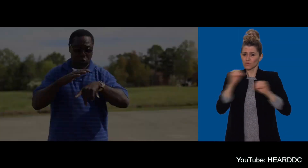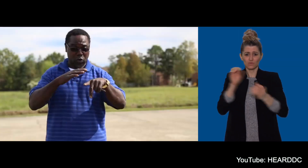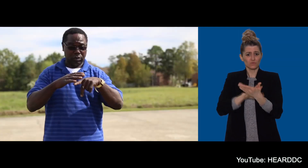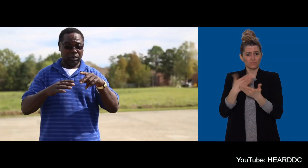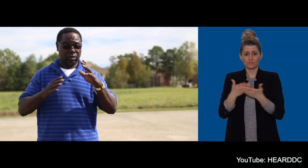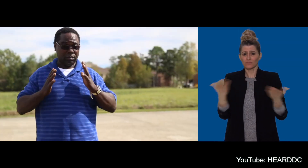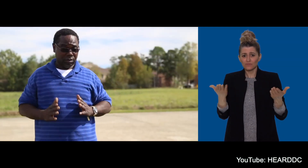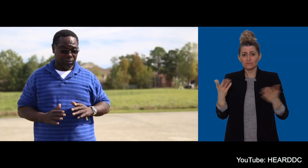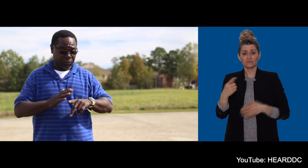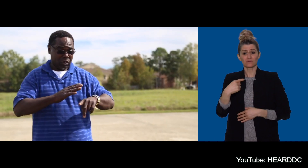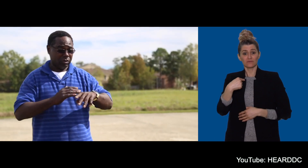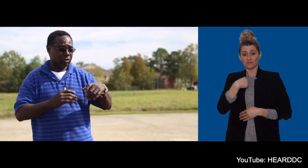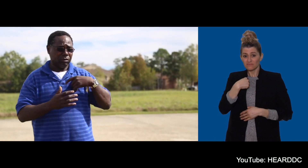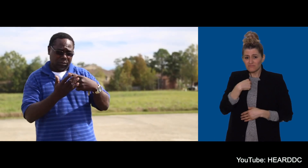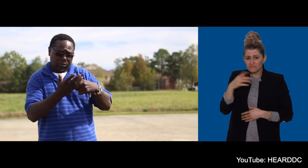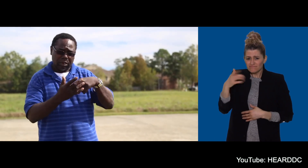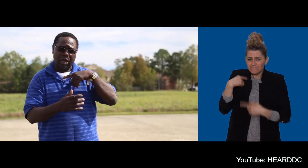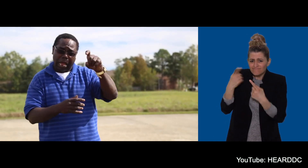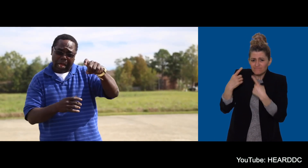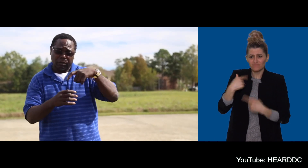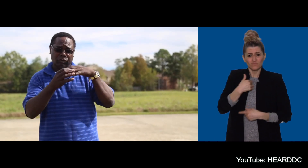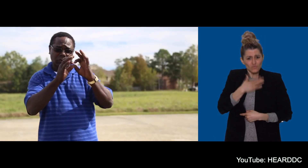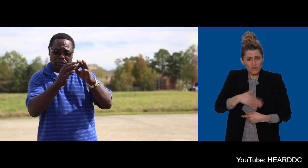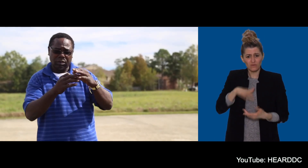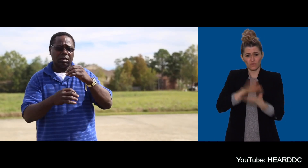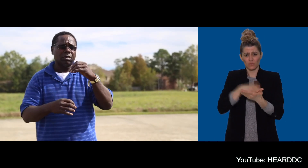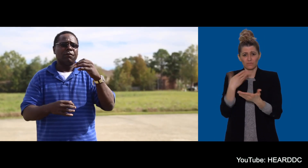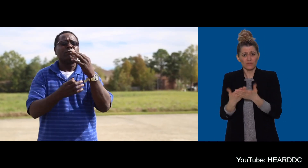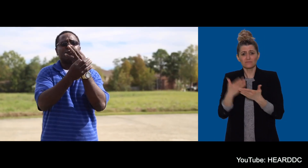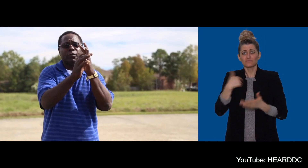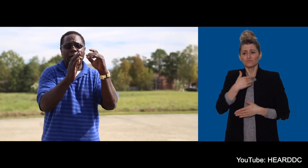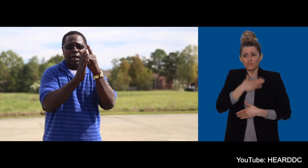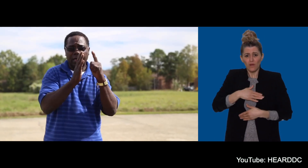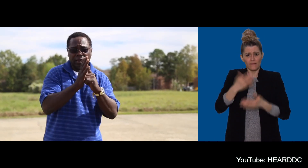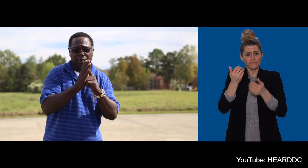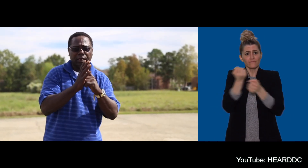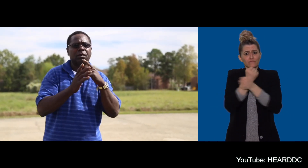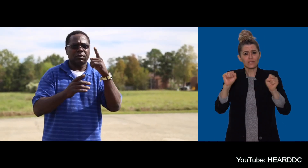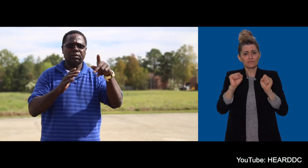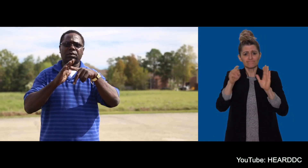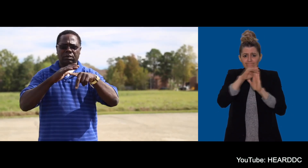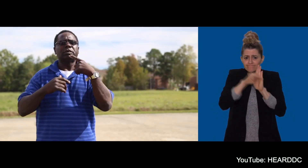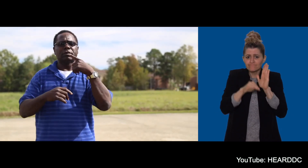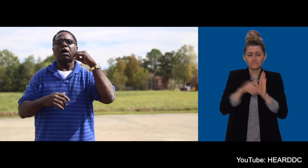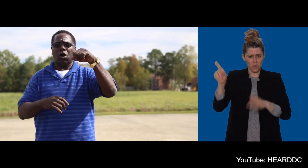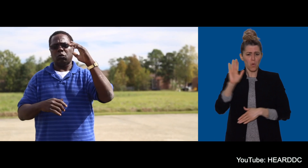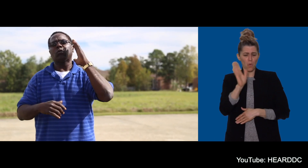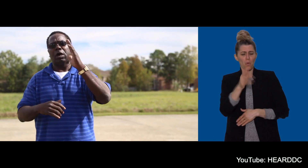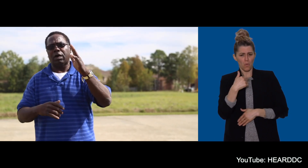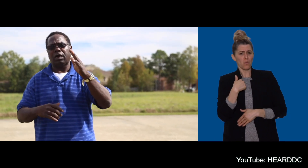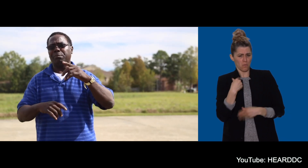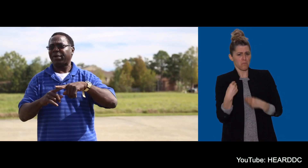When I discussed with my parole officer, I told them I needed an interpreter and a lawyer. He said that they would provide them,